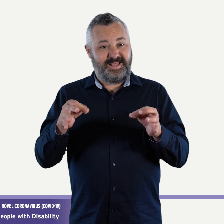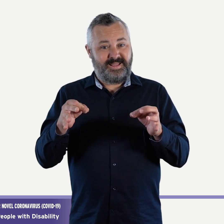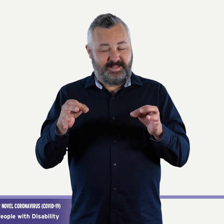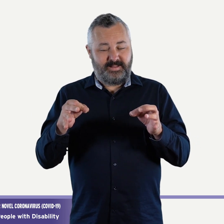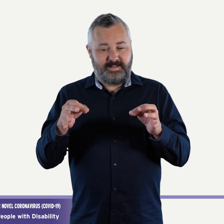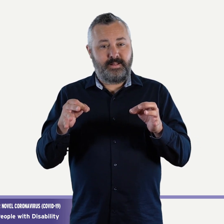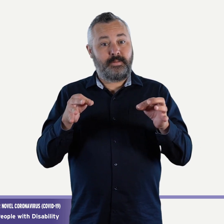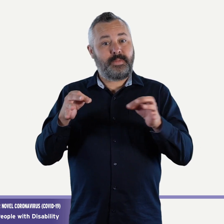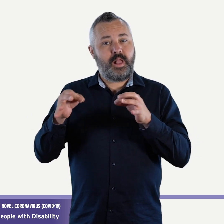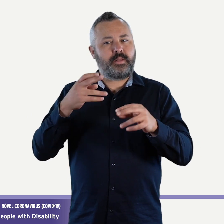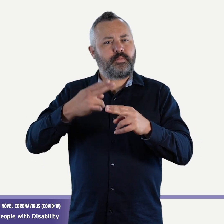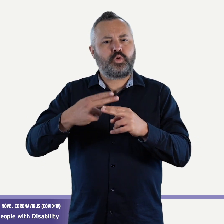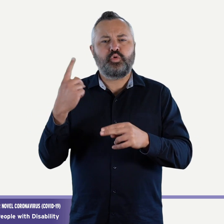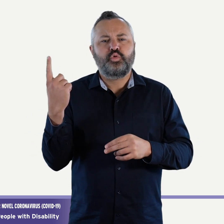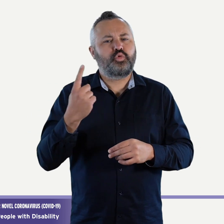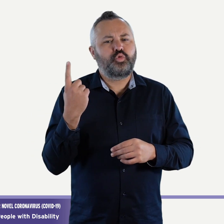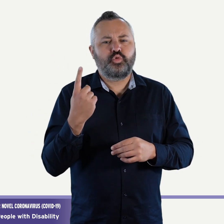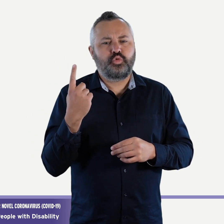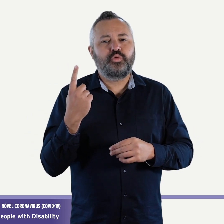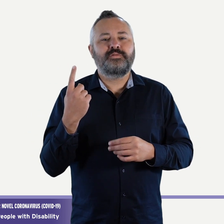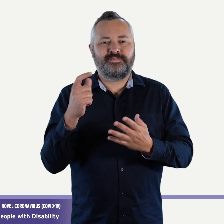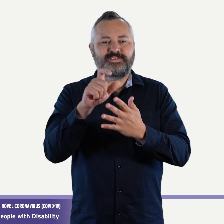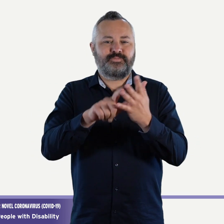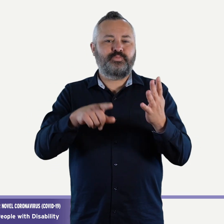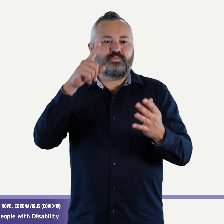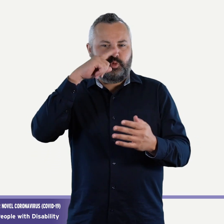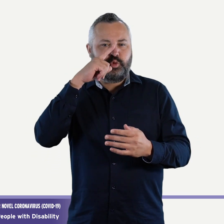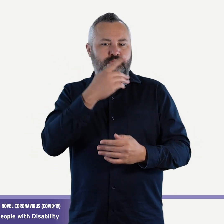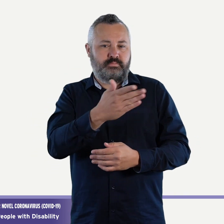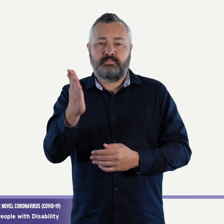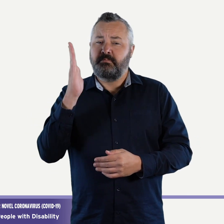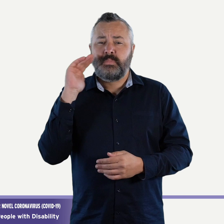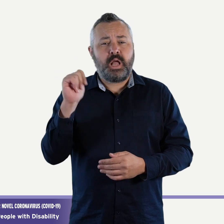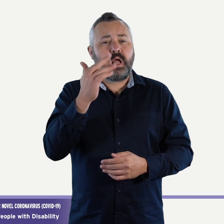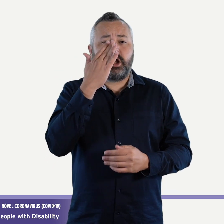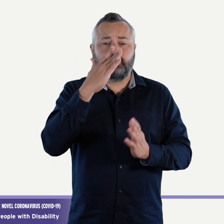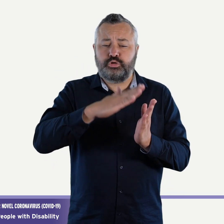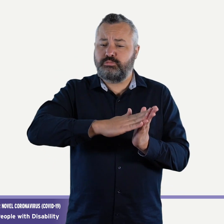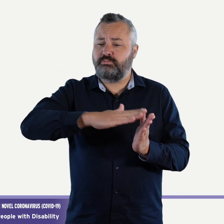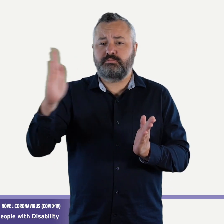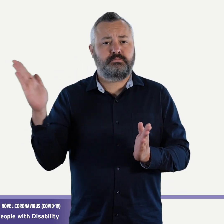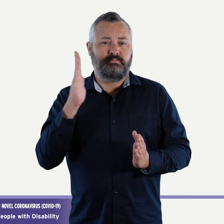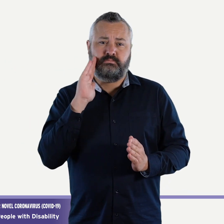The Plan has been developed for people of all ages with disability,